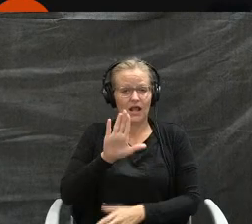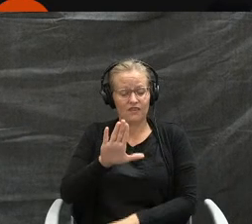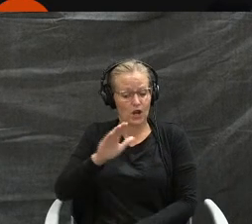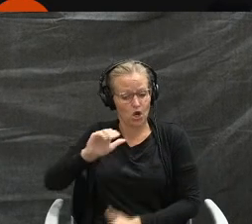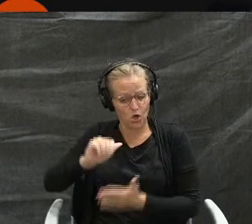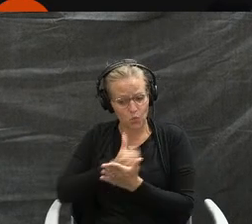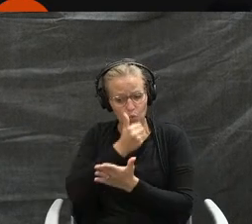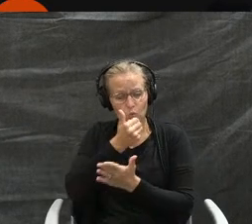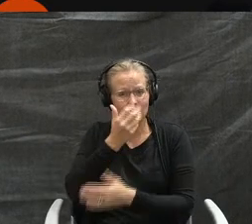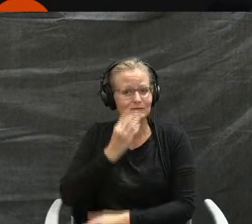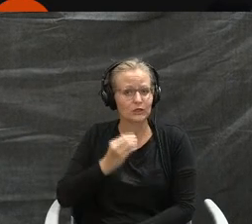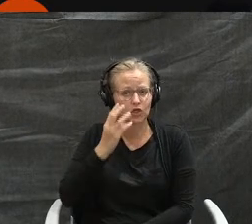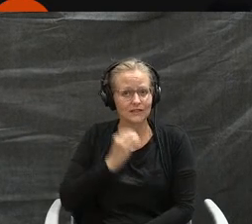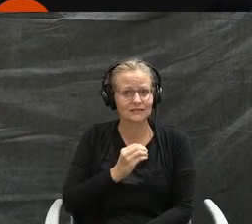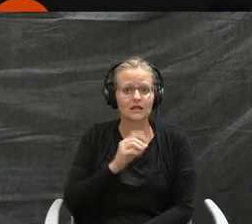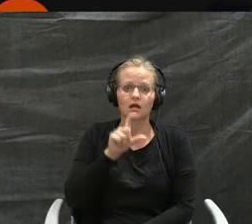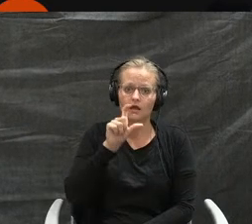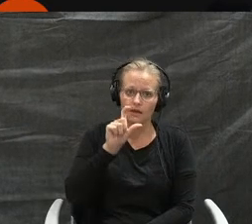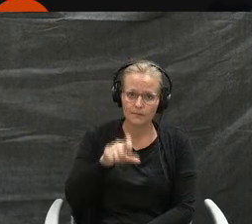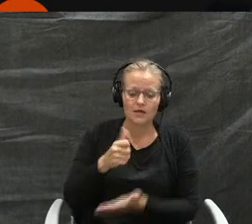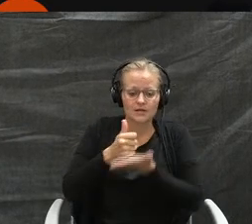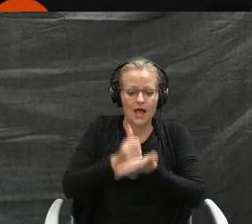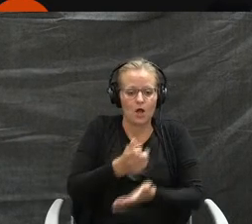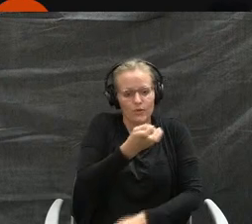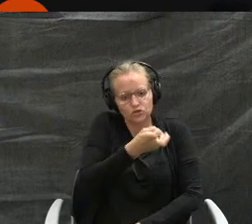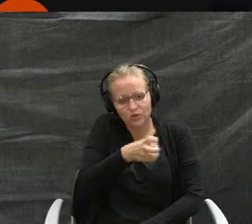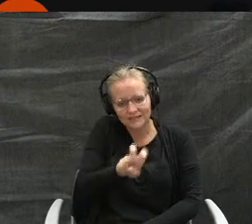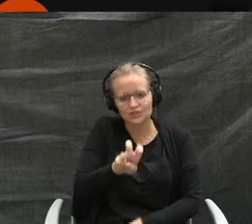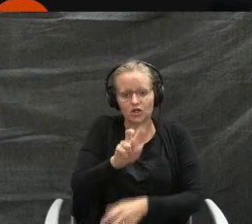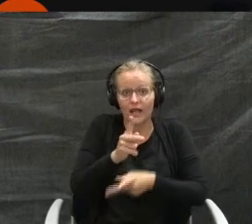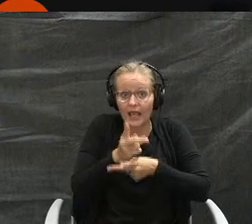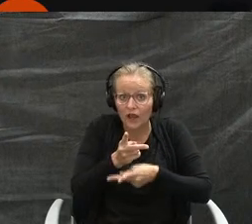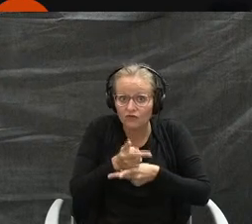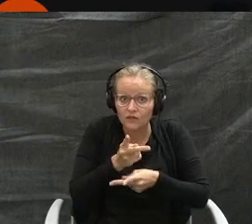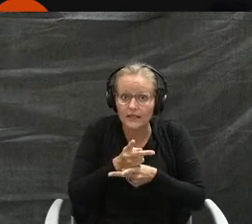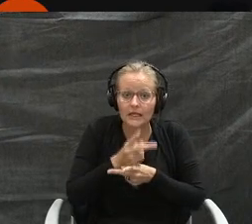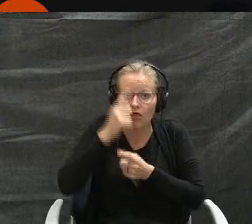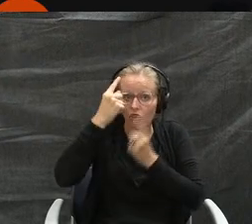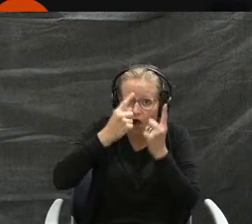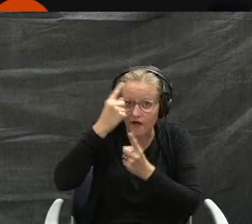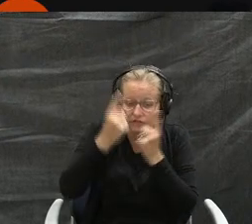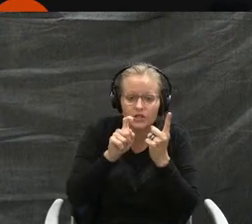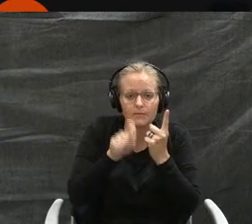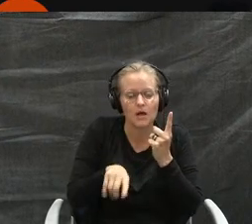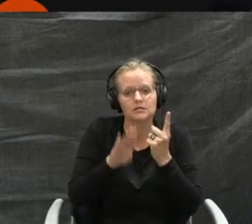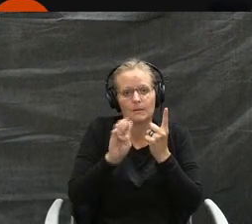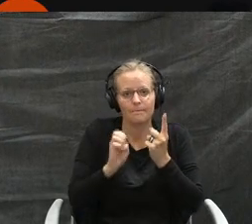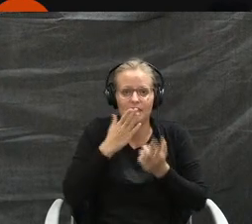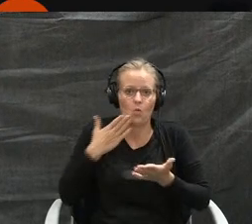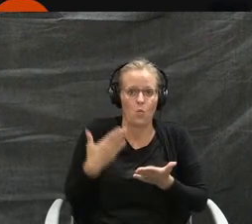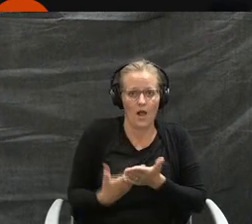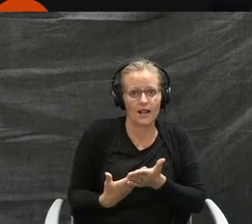need to do this transition carefully, thoughtfully, and we need to do it very well, and the relationship piece of that six